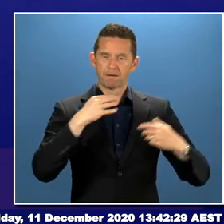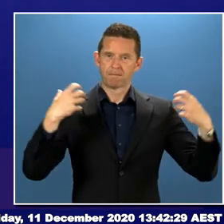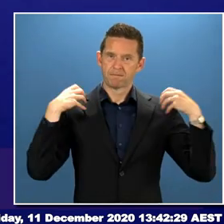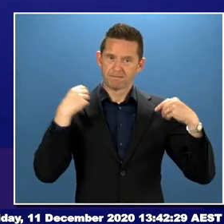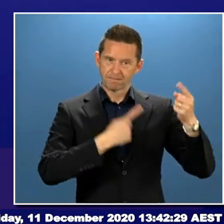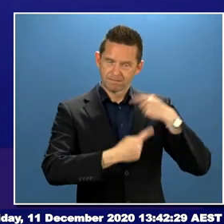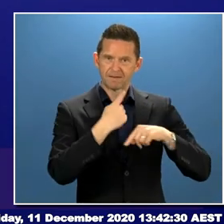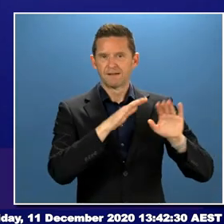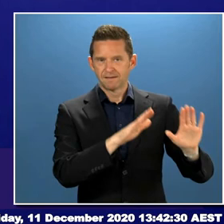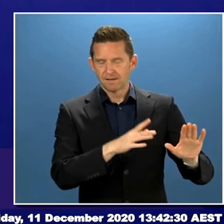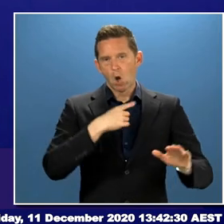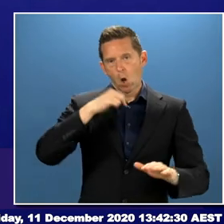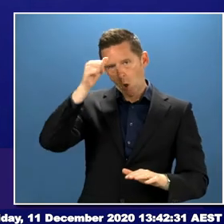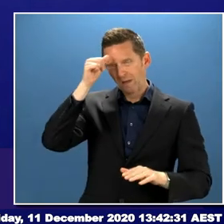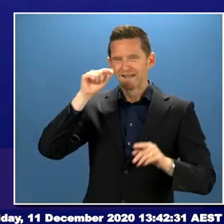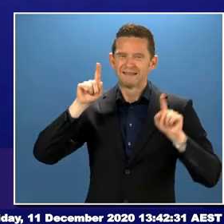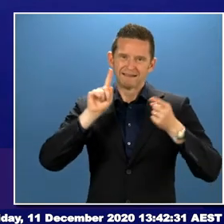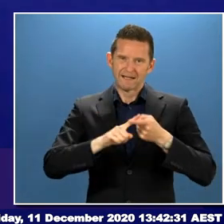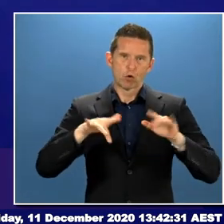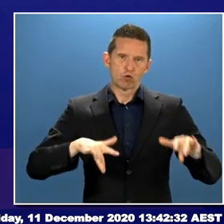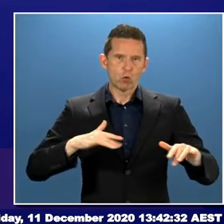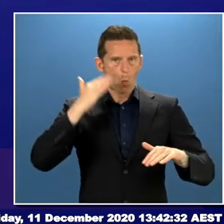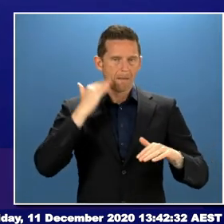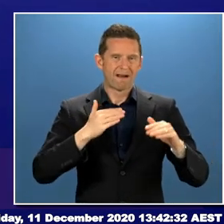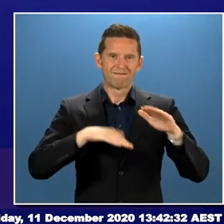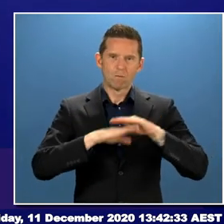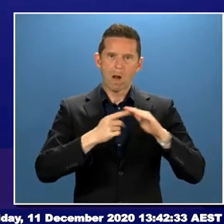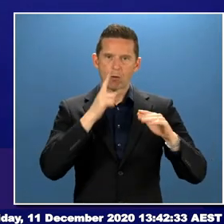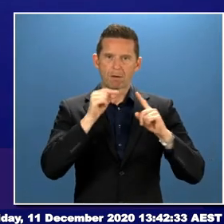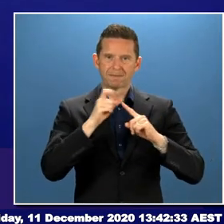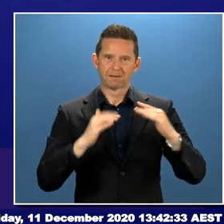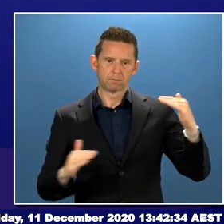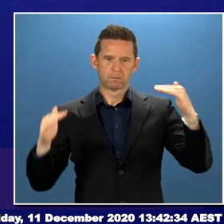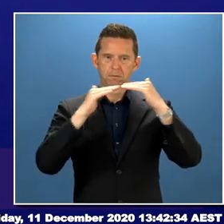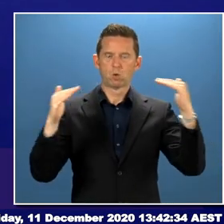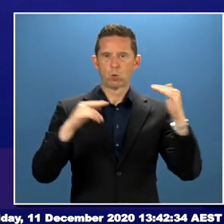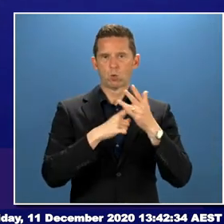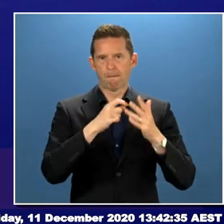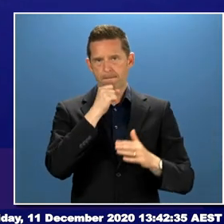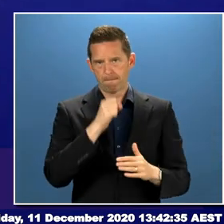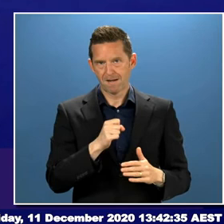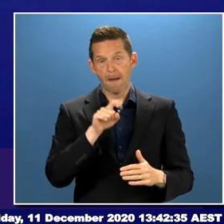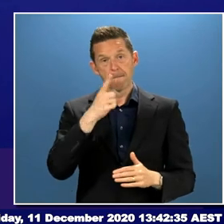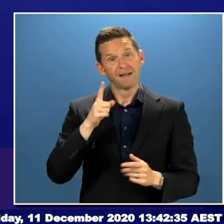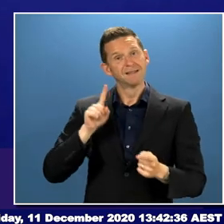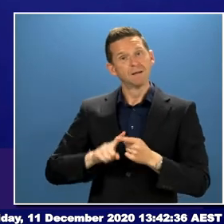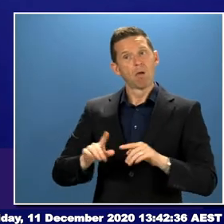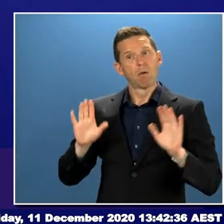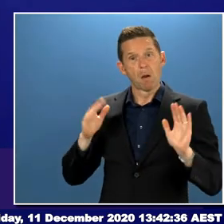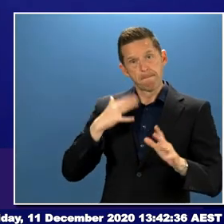before full gender-equality is achieved; nonetheless I hope I am forgiven for saying we have made considerable progress.